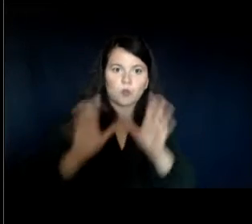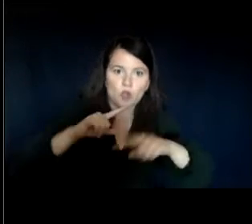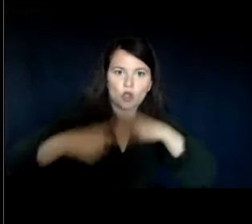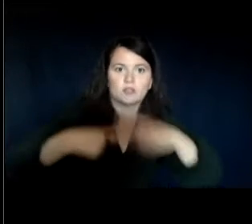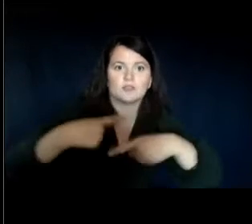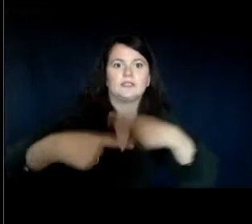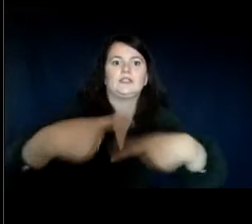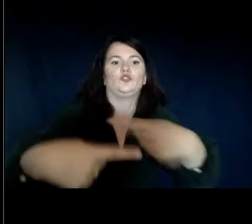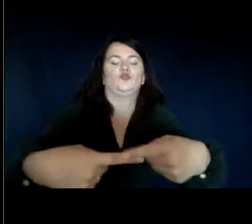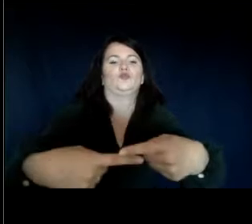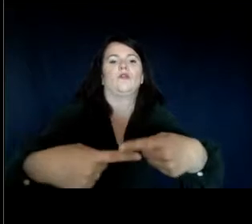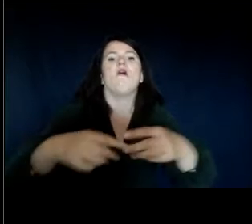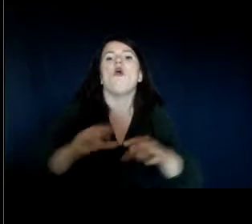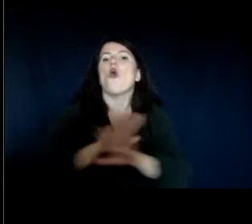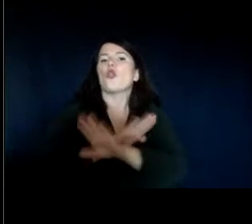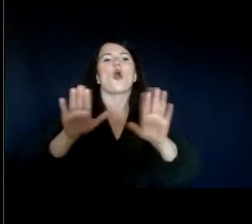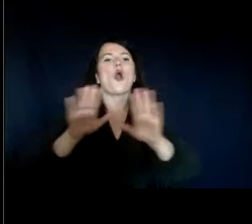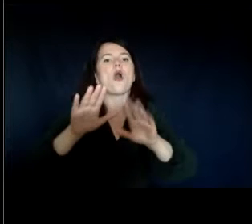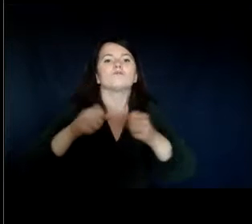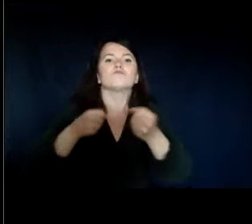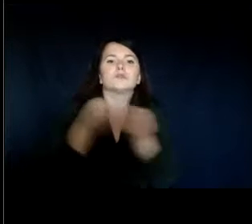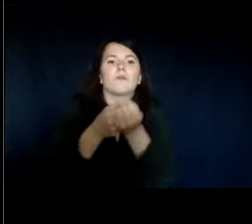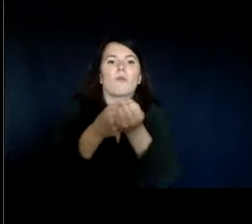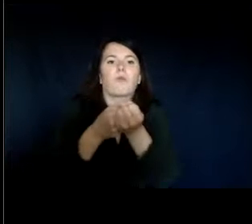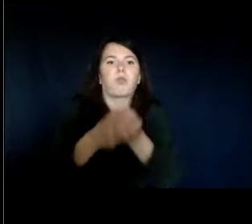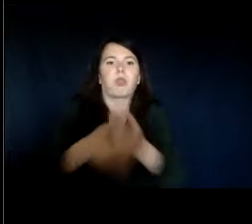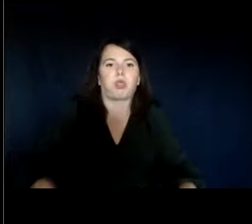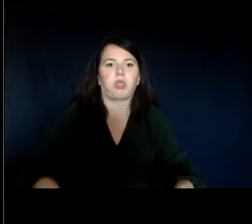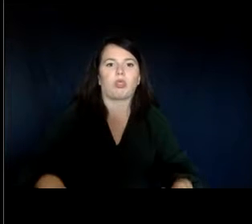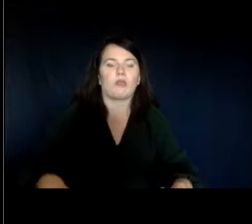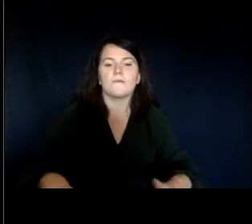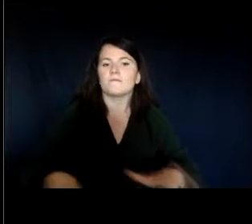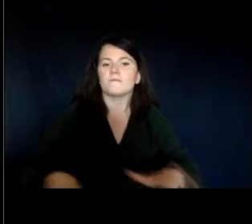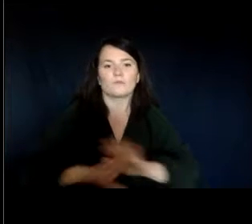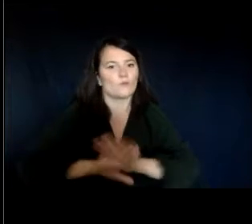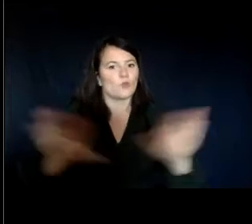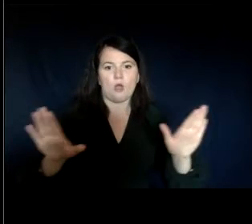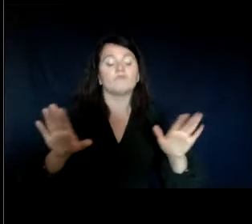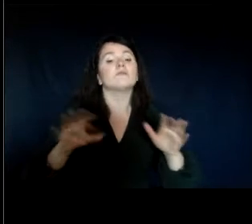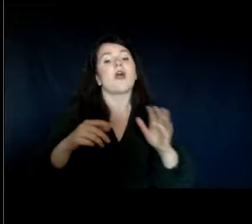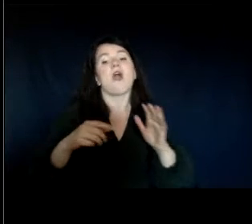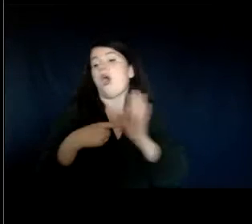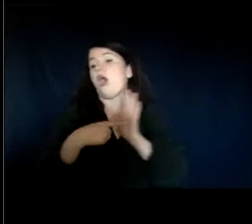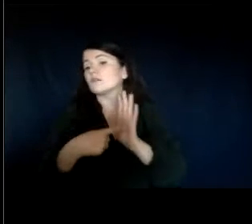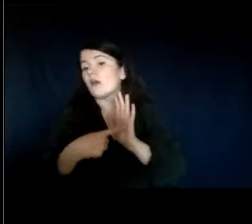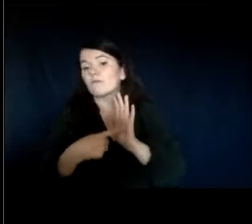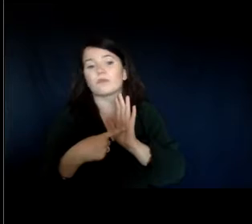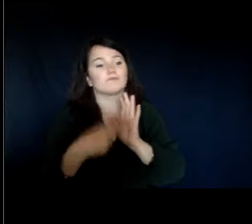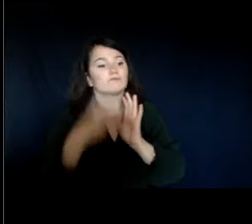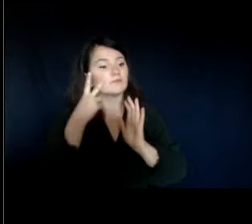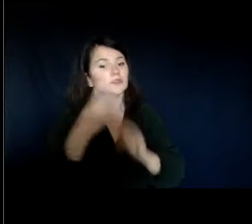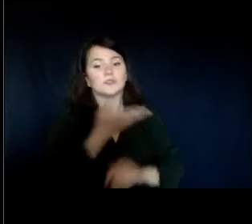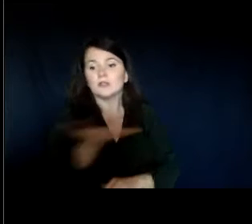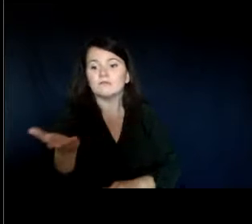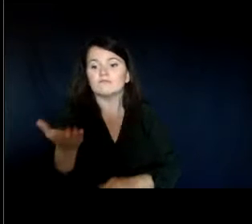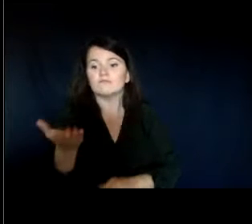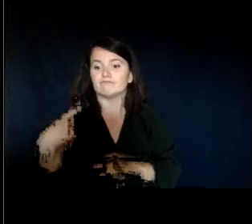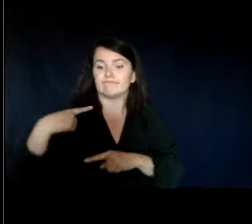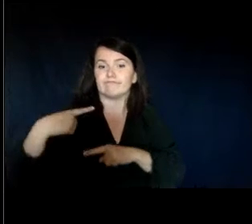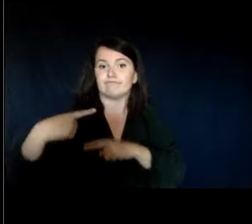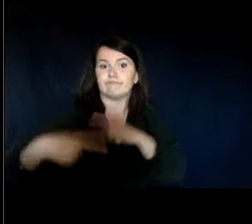even if the operations are suspended for a while.